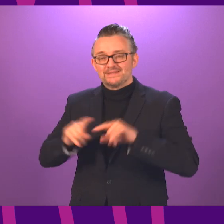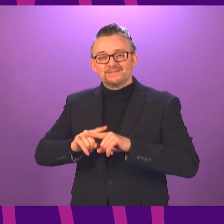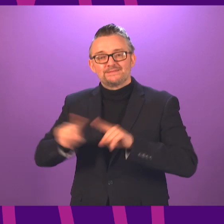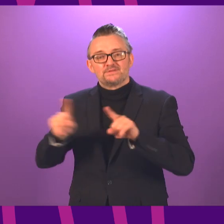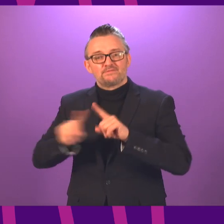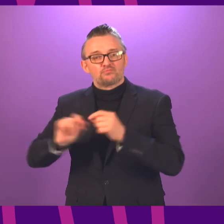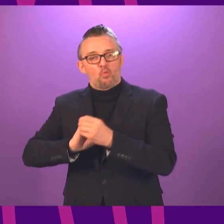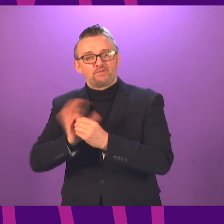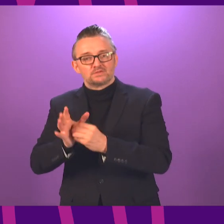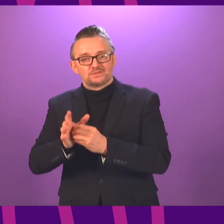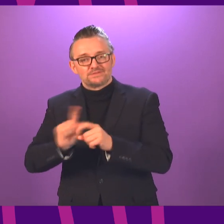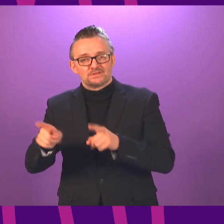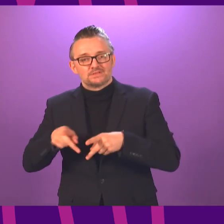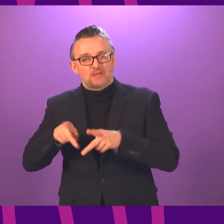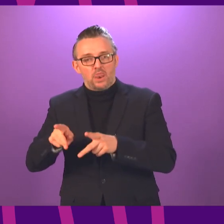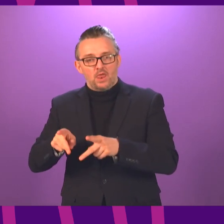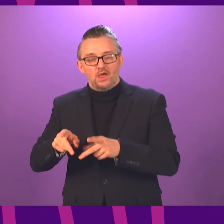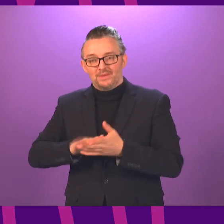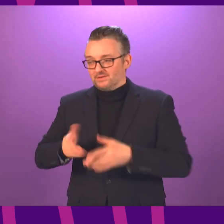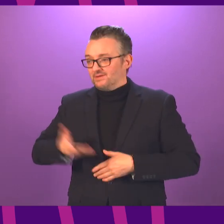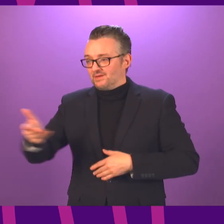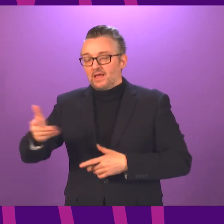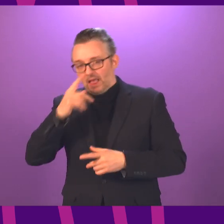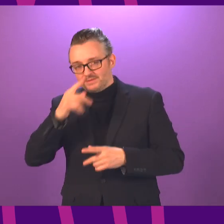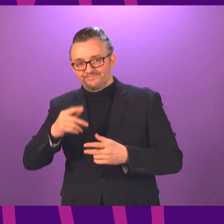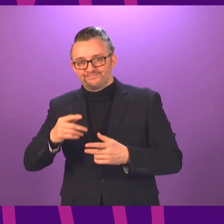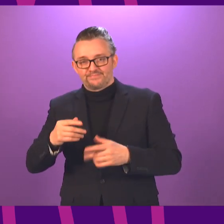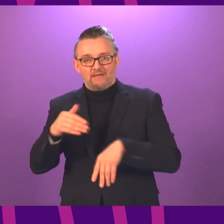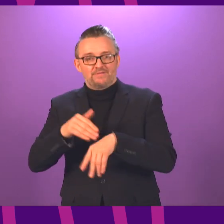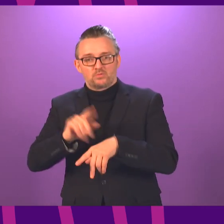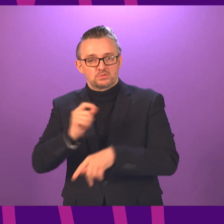could be more resistant to the vaccines that we are currently using. The strategic framework